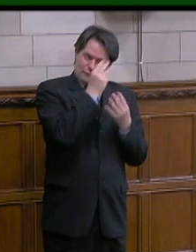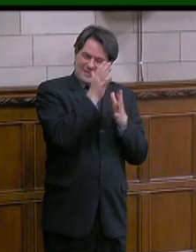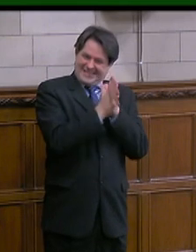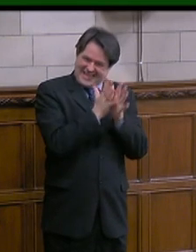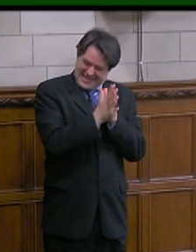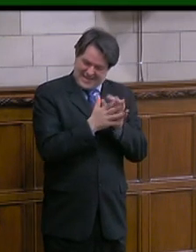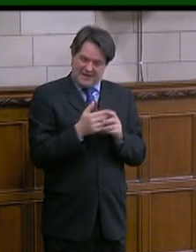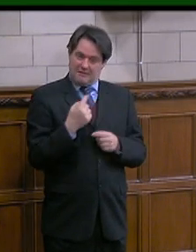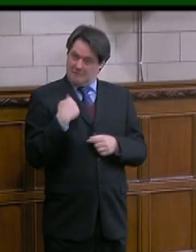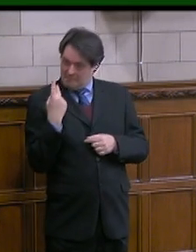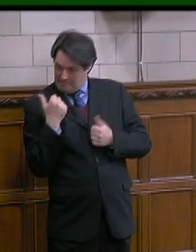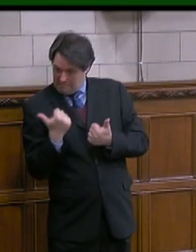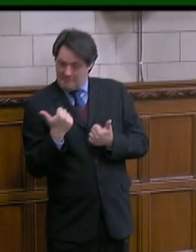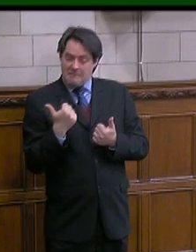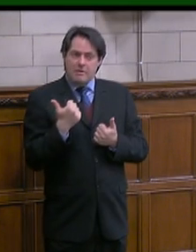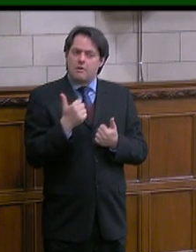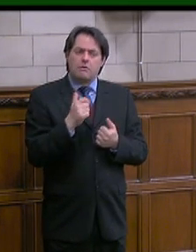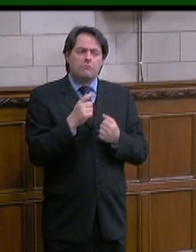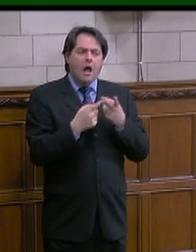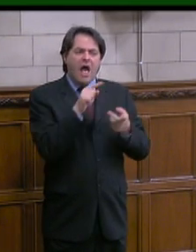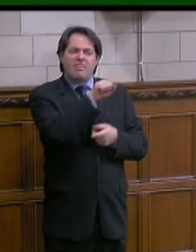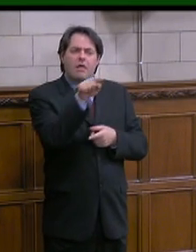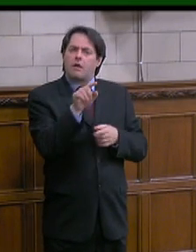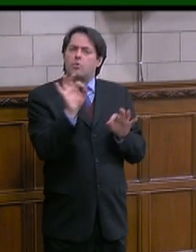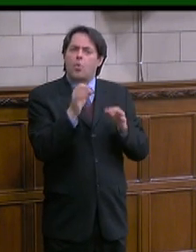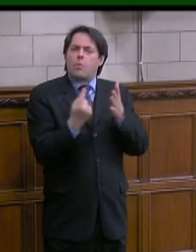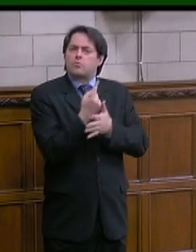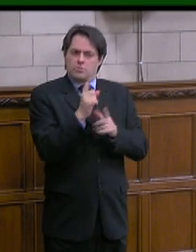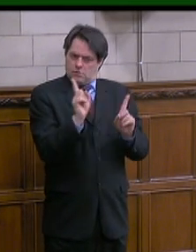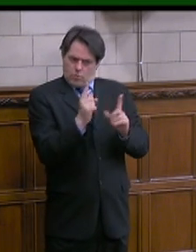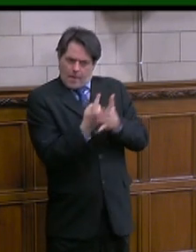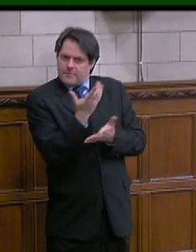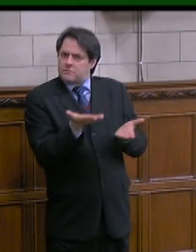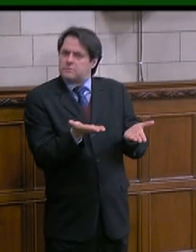about people who do not have those opportunities?